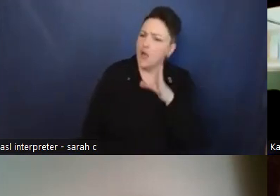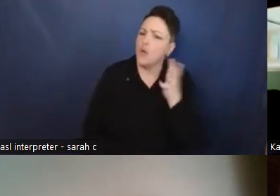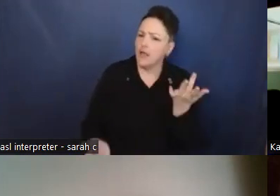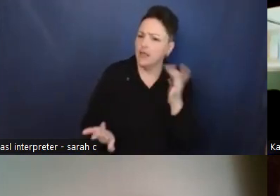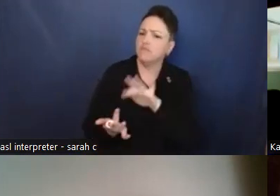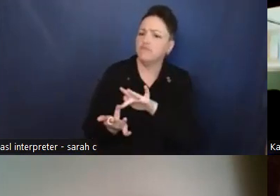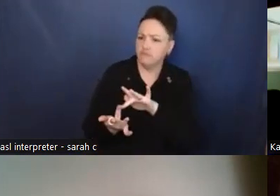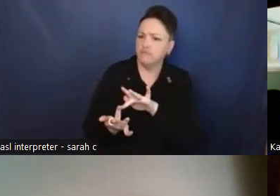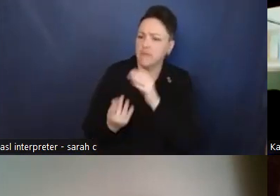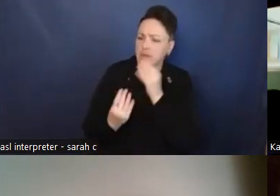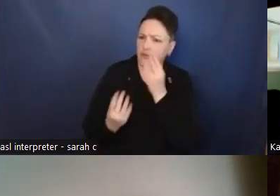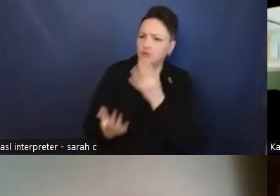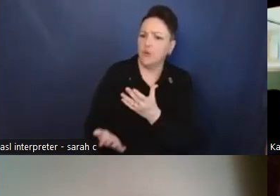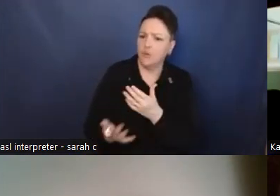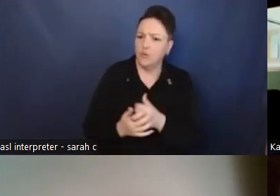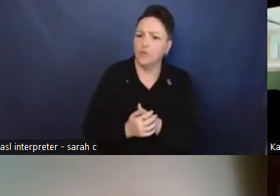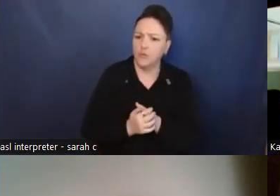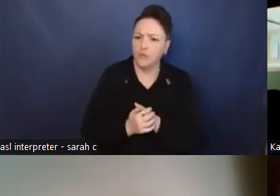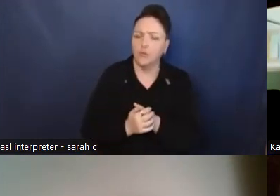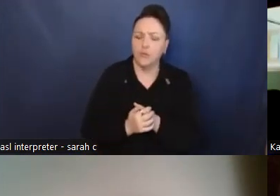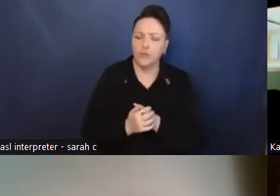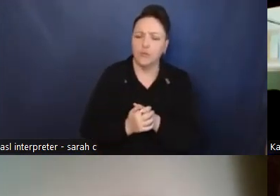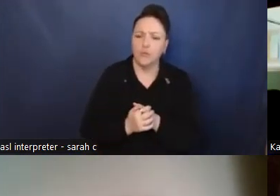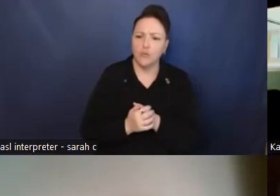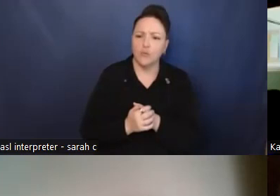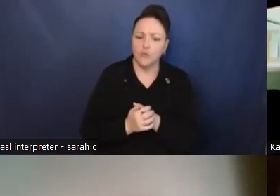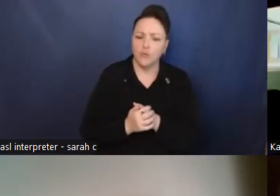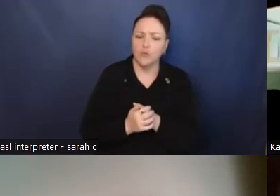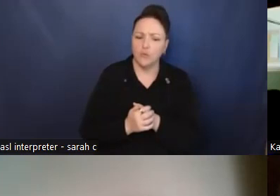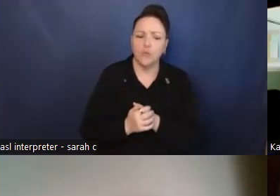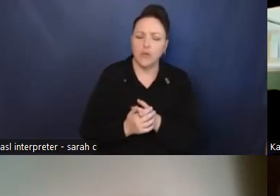Sorry I mangle your name. Let me see what materials we have in Ukrainian